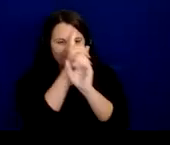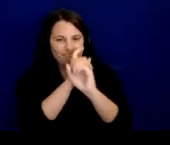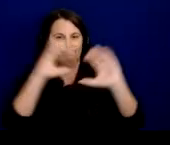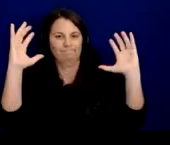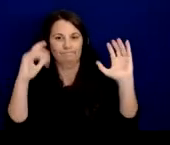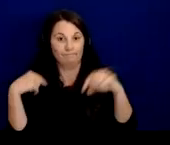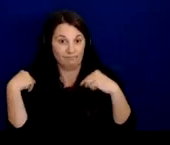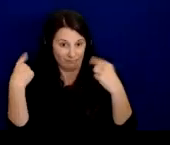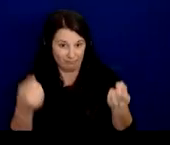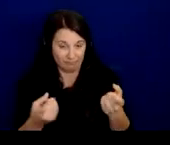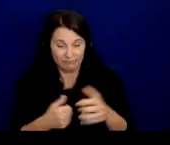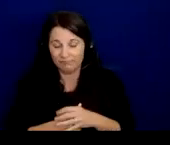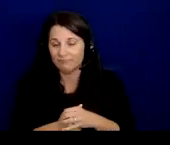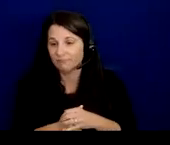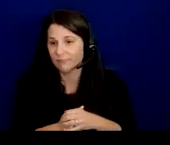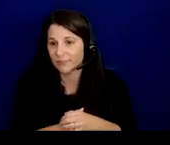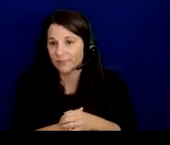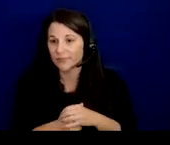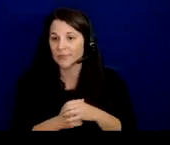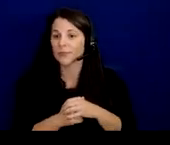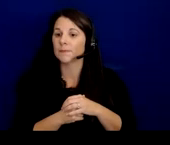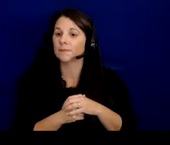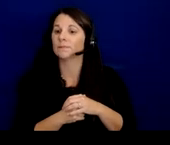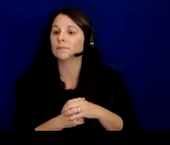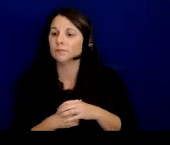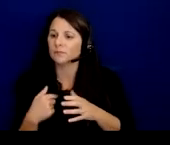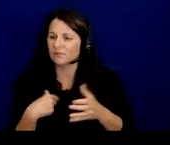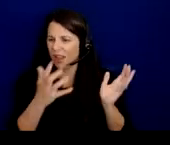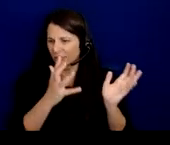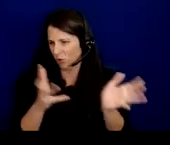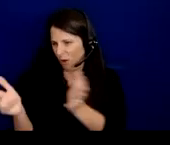and I've talked to a number of campuses and directors of programs,